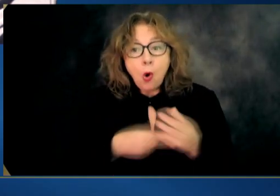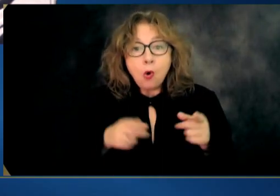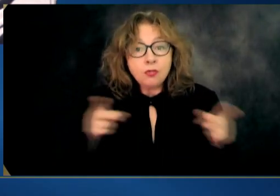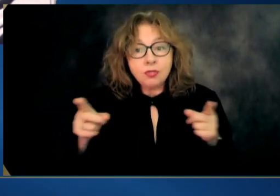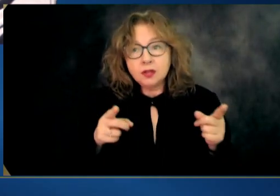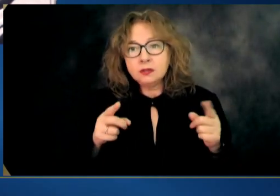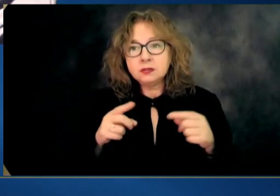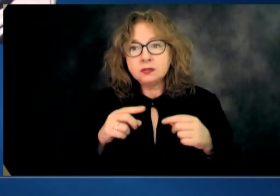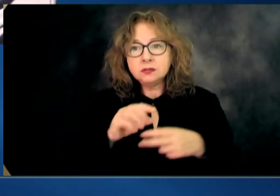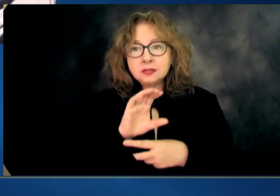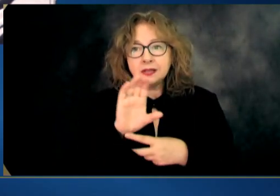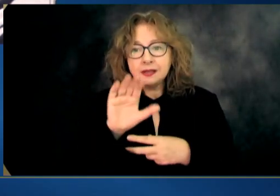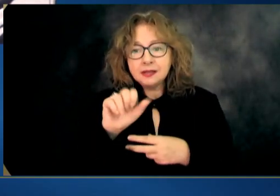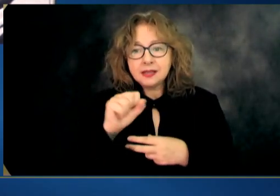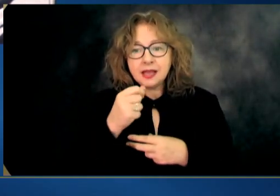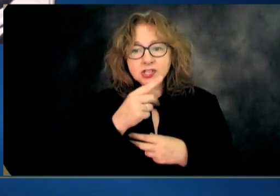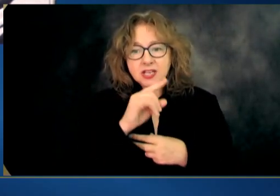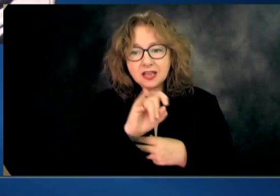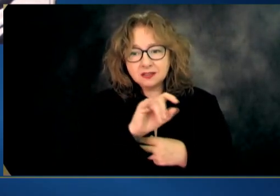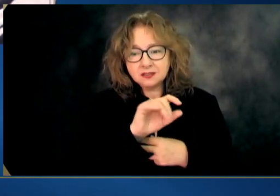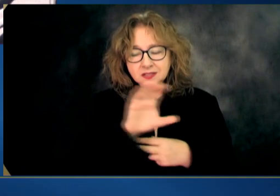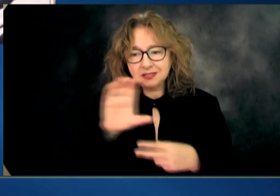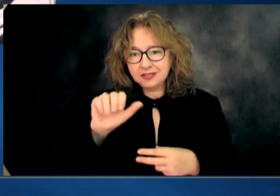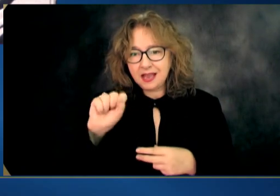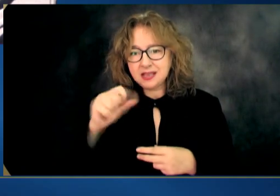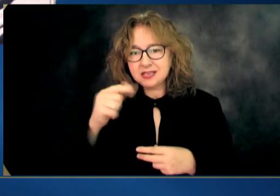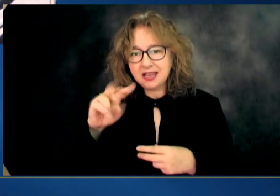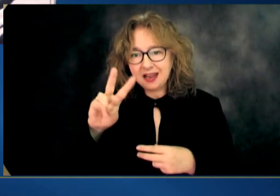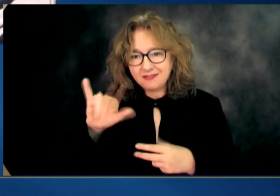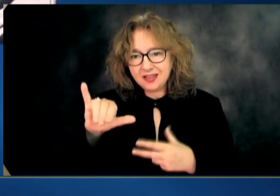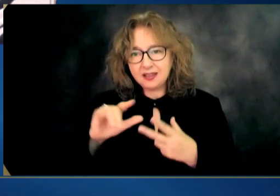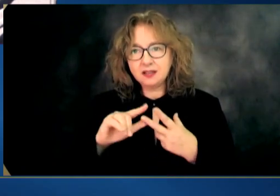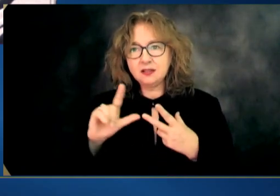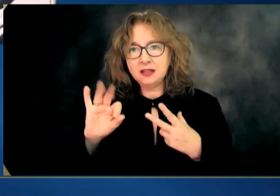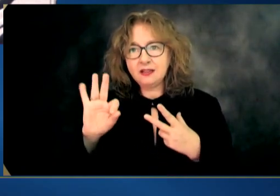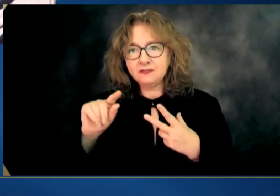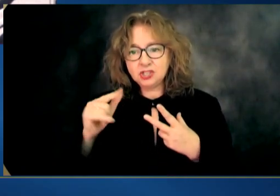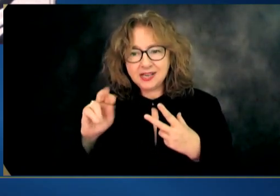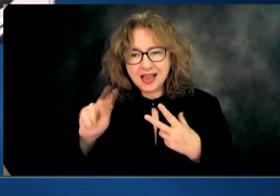they've been life changing for the patients that receive them. A couple of things that I just want